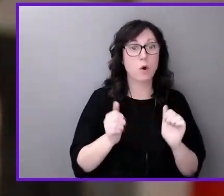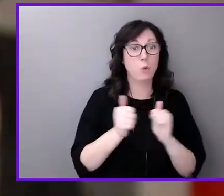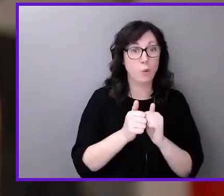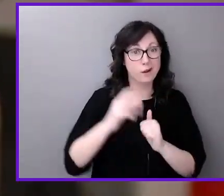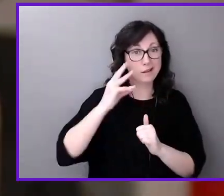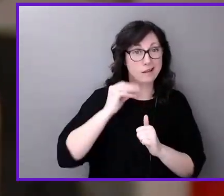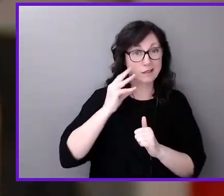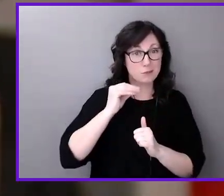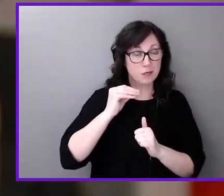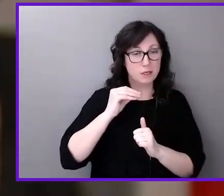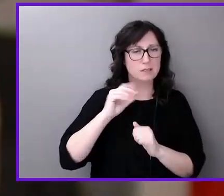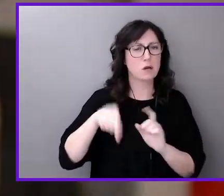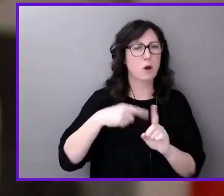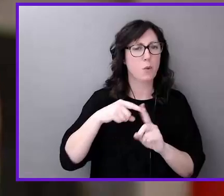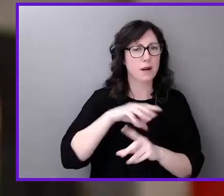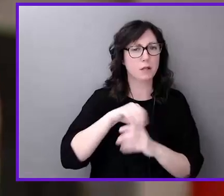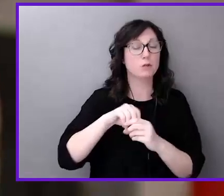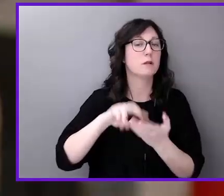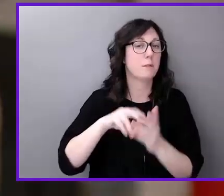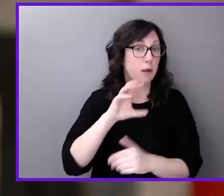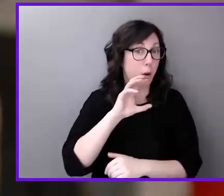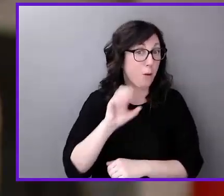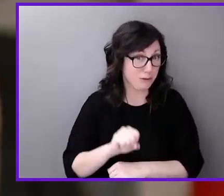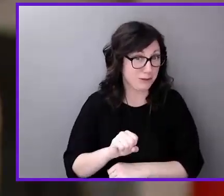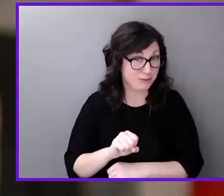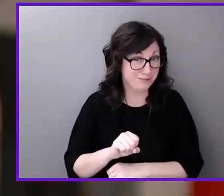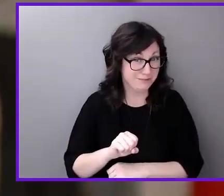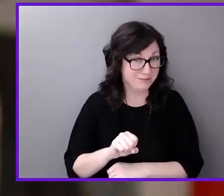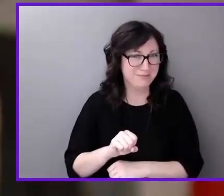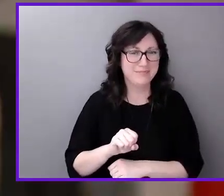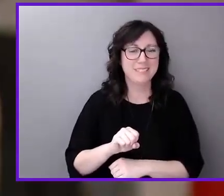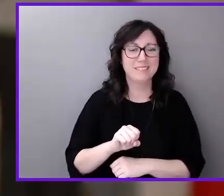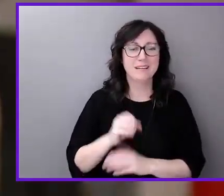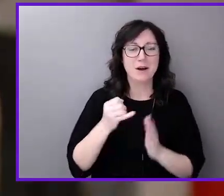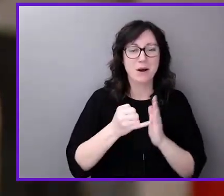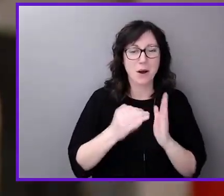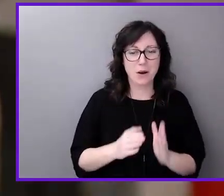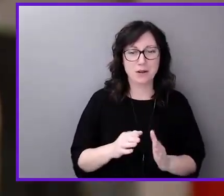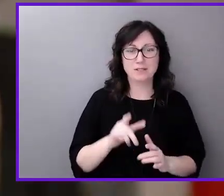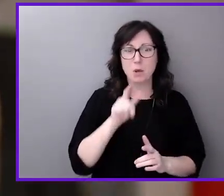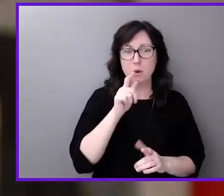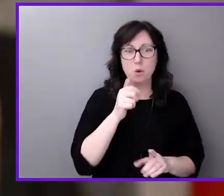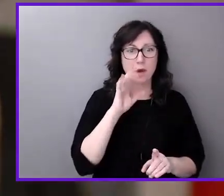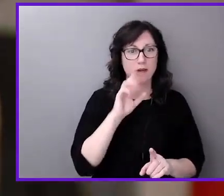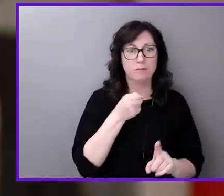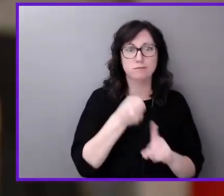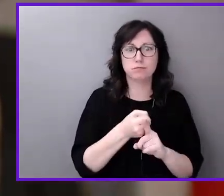in other words, older artists, that encounter financial difficulties every day?